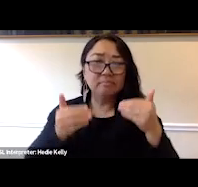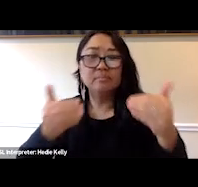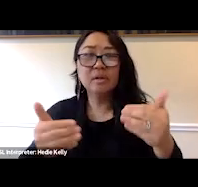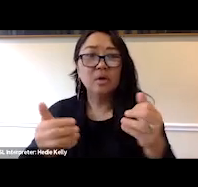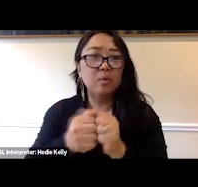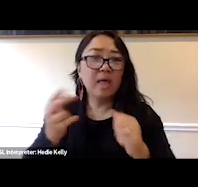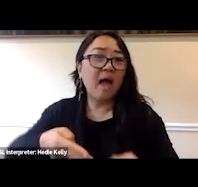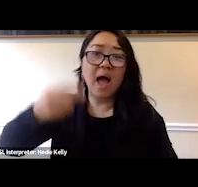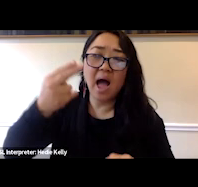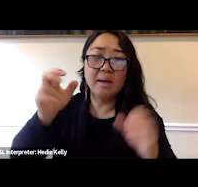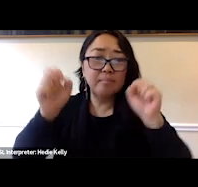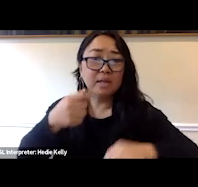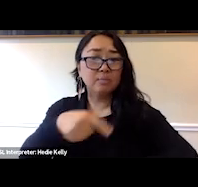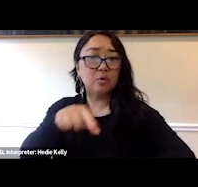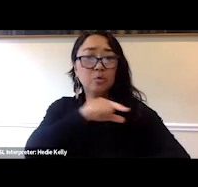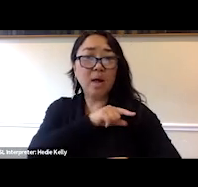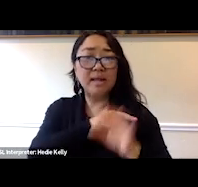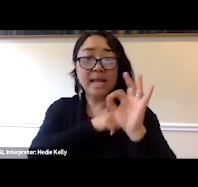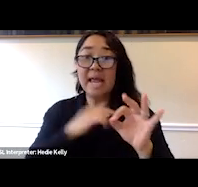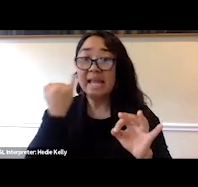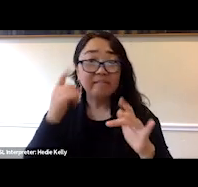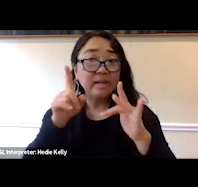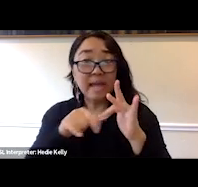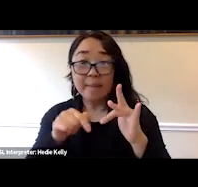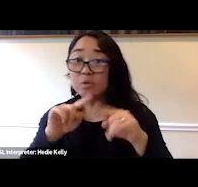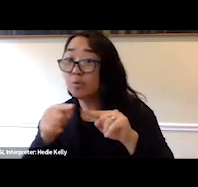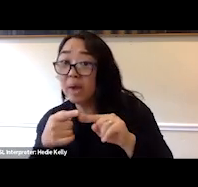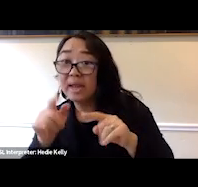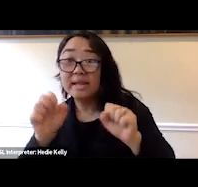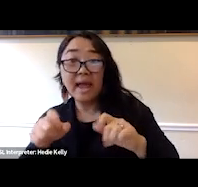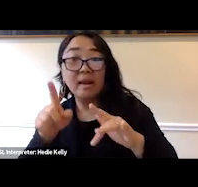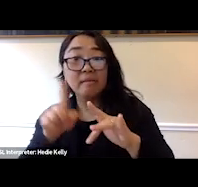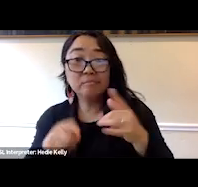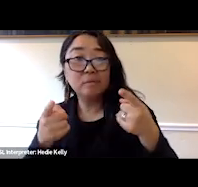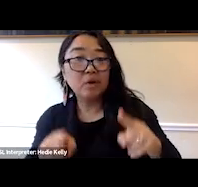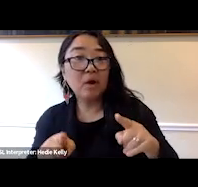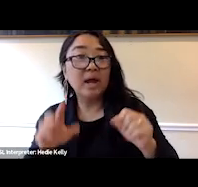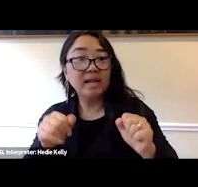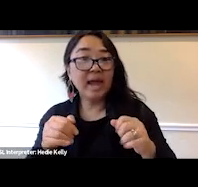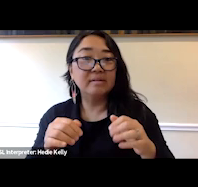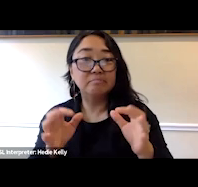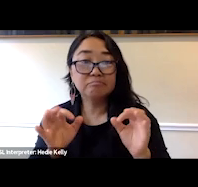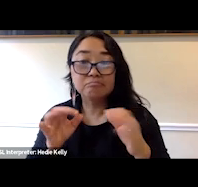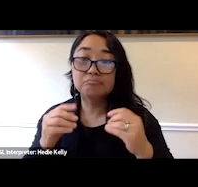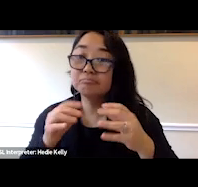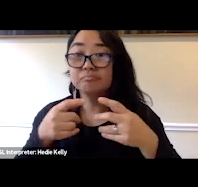and that when gaps occur and if gaps occur, that they can get filled. Partnerships is very interesting as